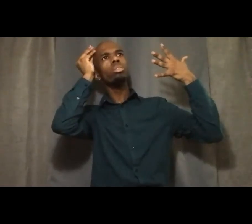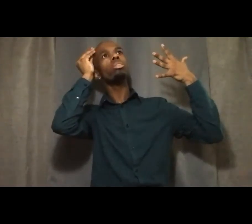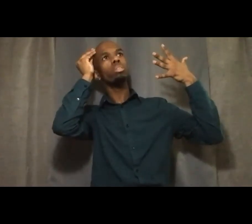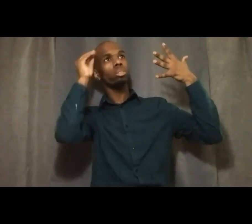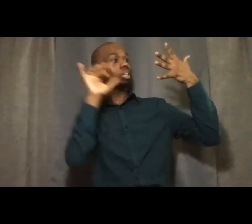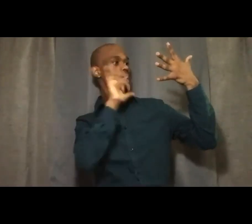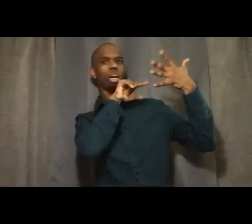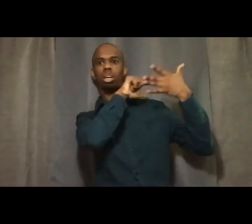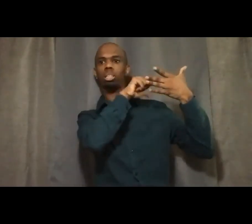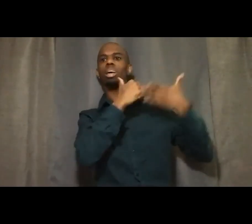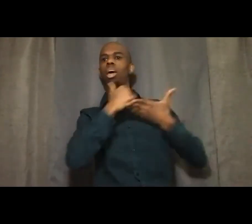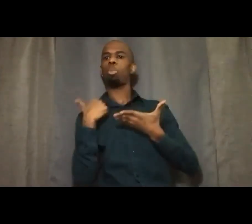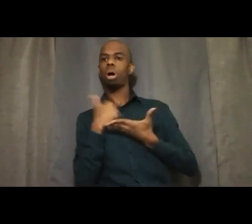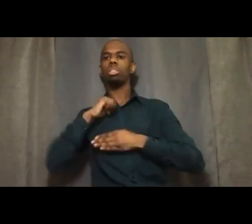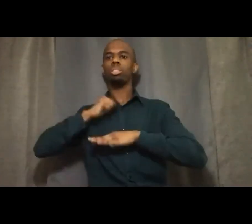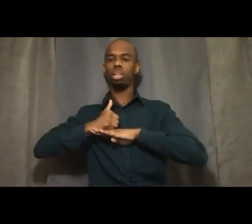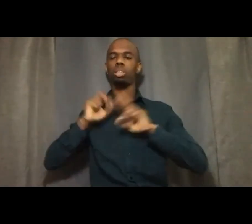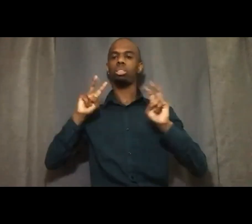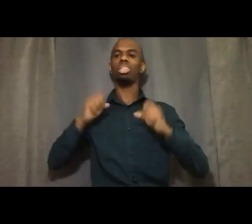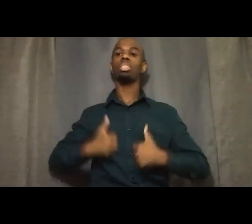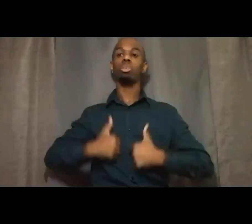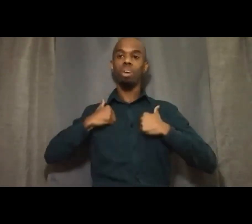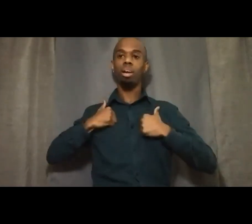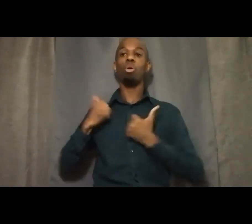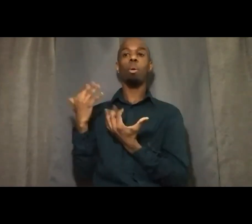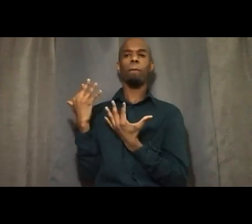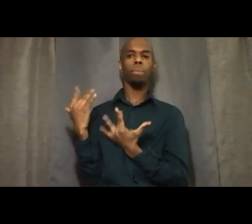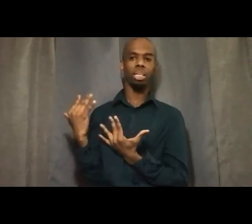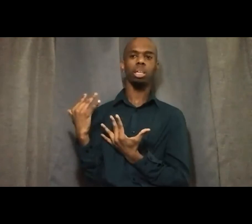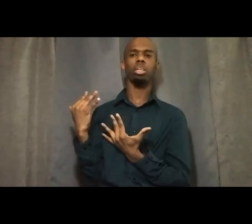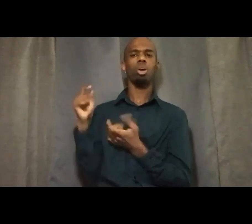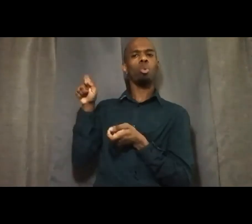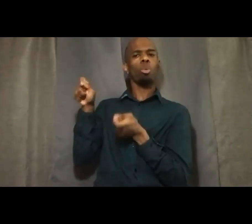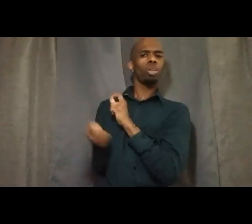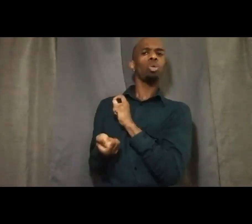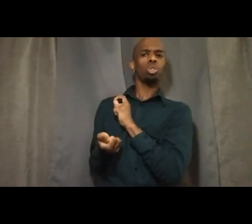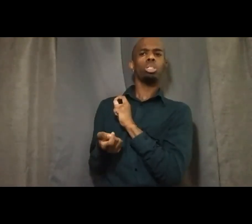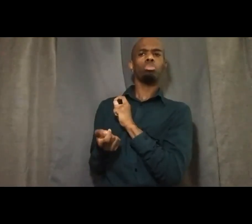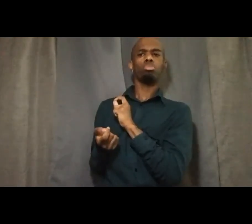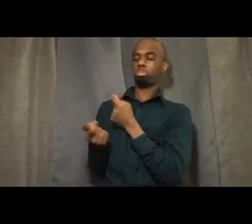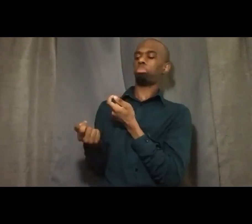What does survival pending revolution look like for you? So, number one assignment is,